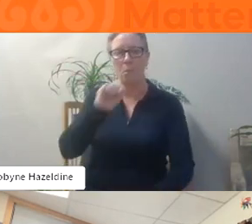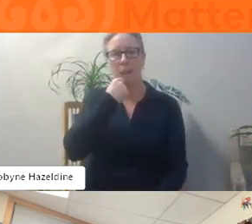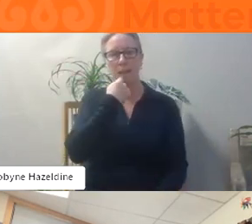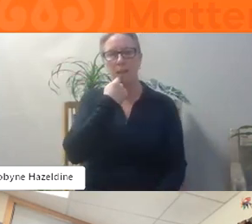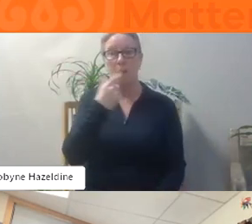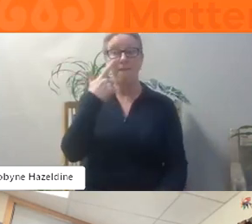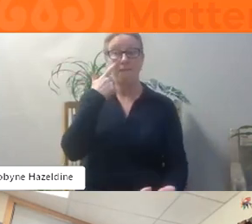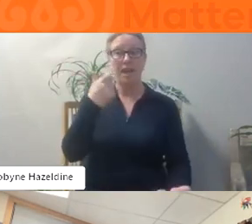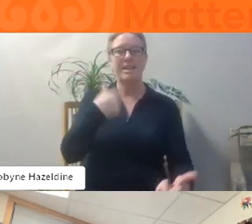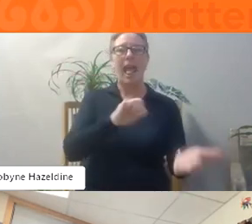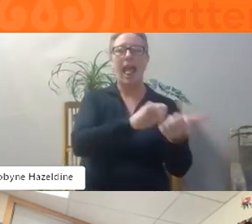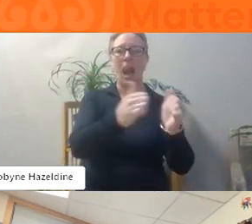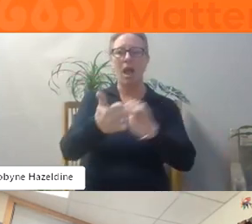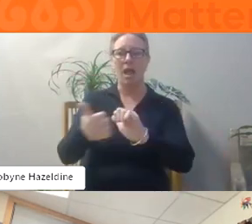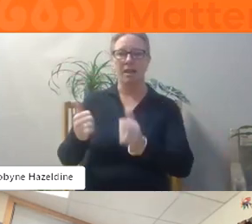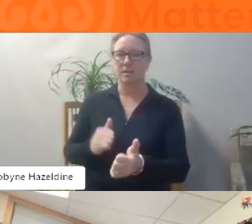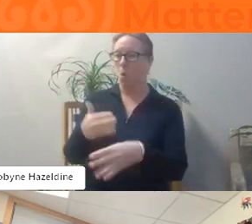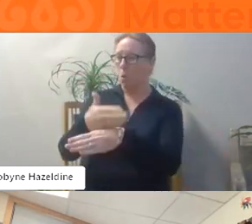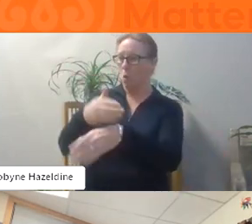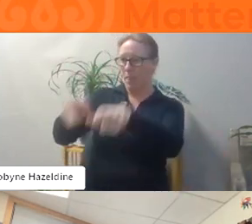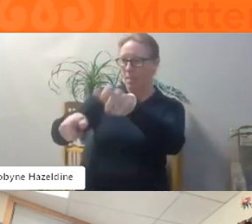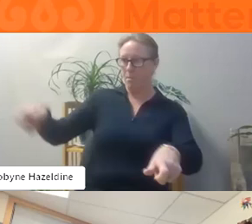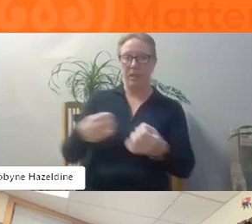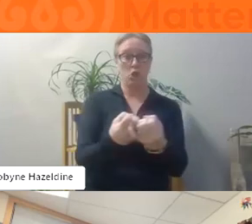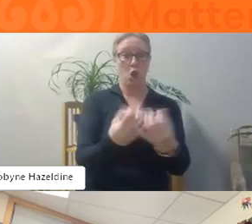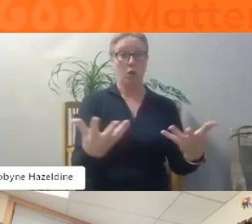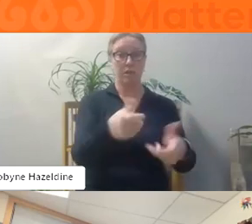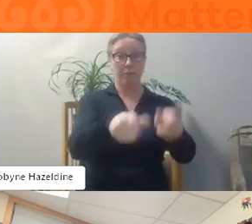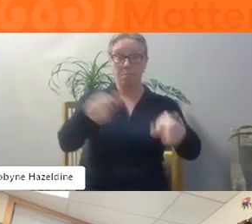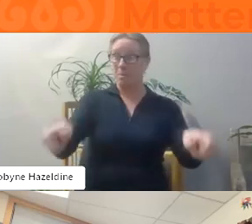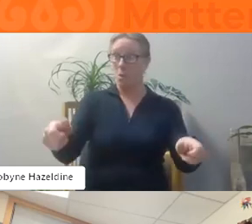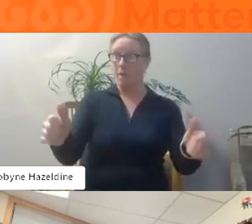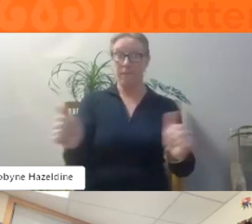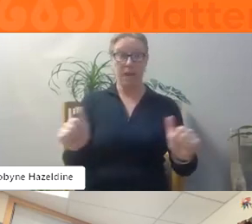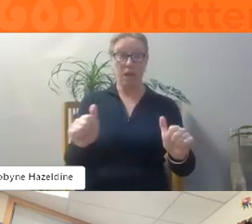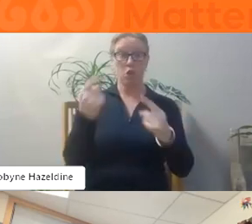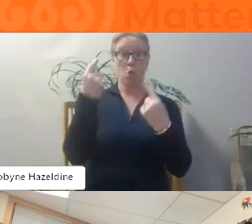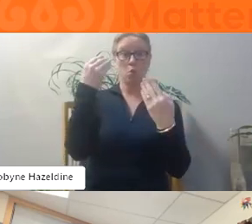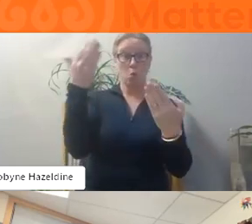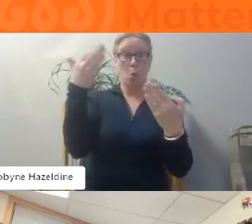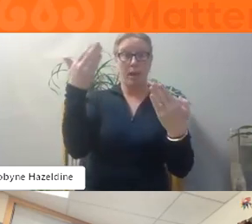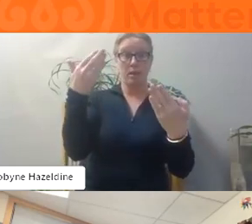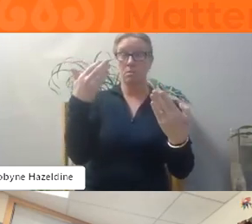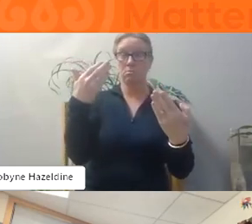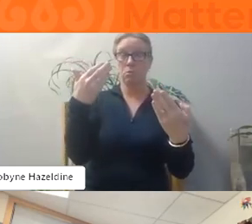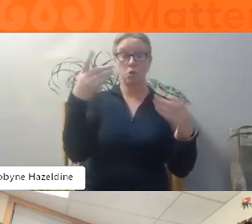allies, we need to work with people. There are lots of people already speaking on the screen that I've known as allies through this kind